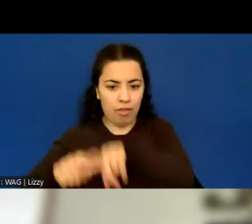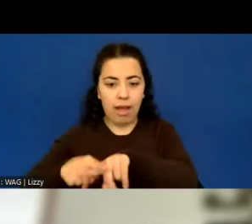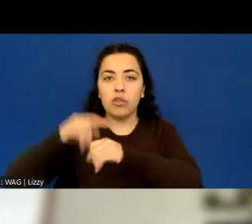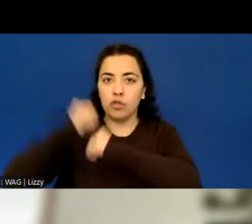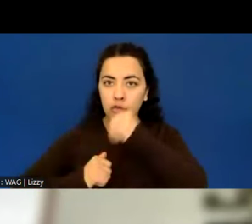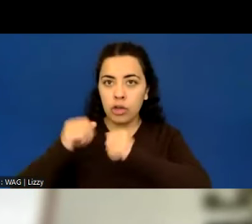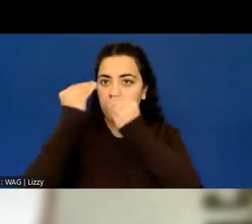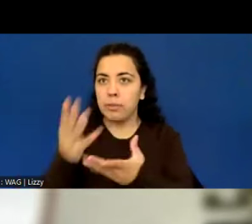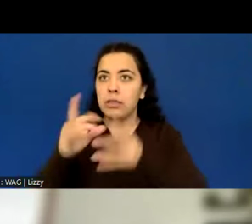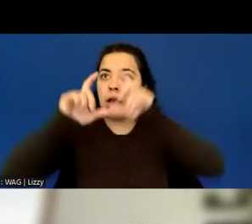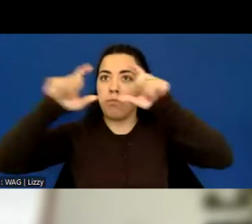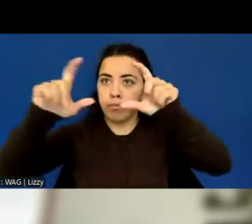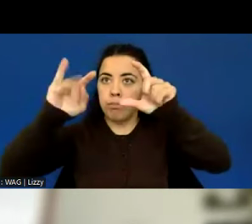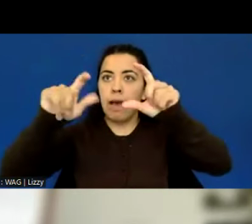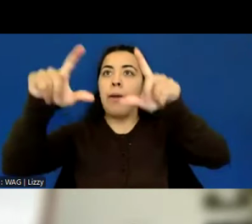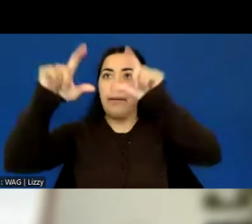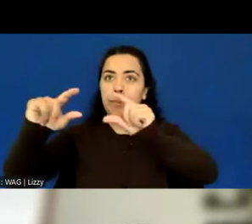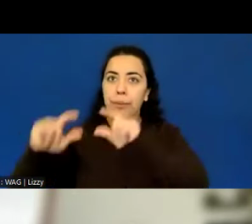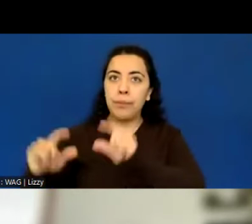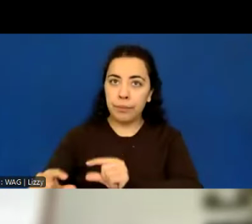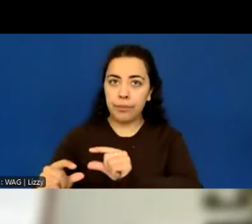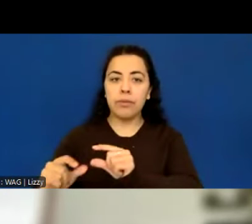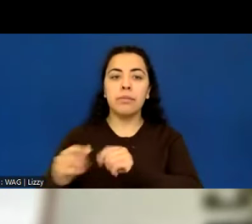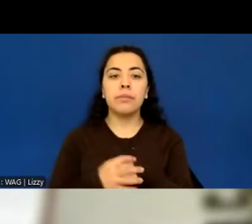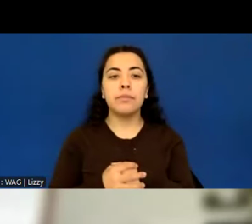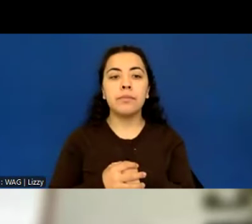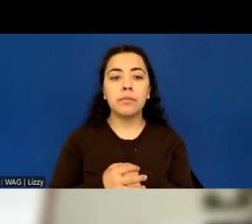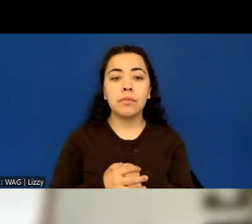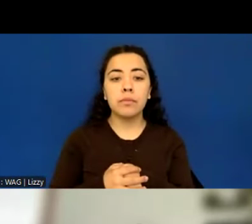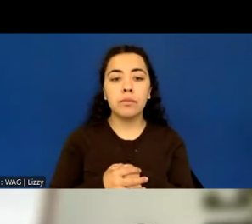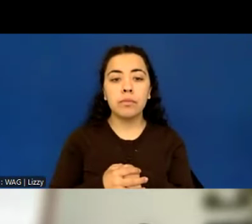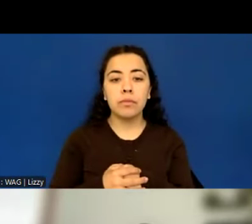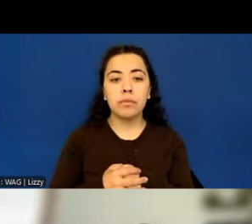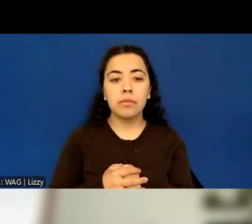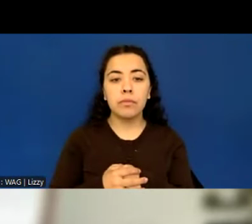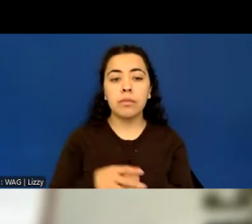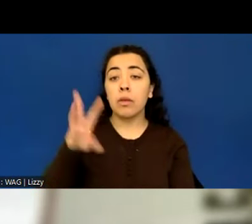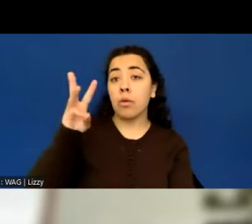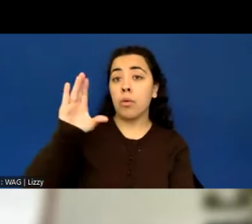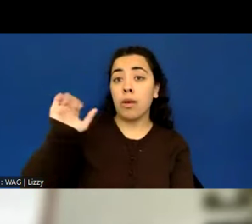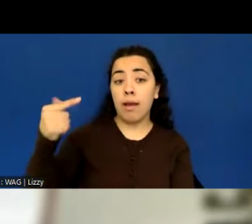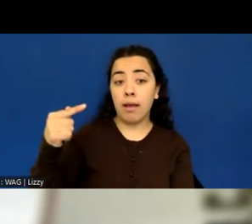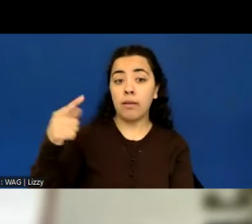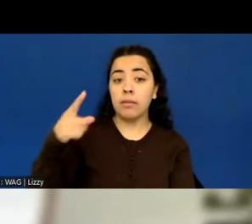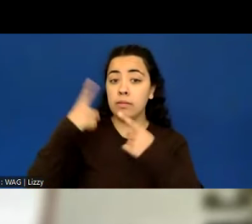Should not surprise everyone that 37% of the Web Content Accessibility Guideline success